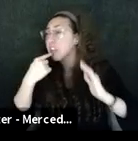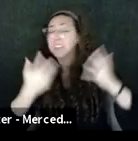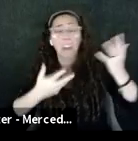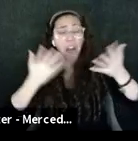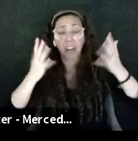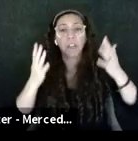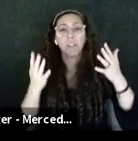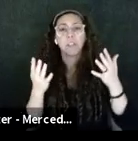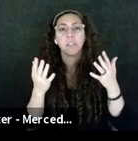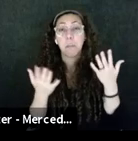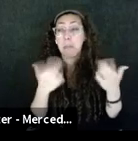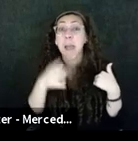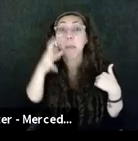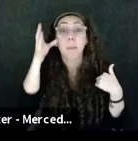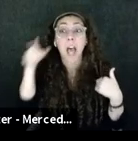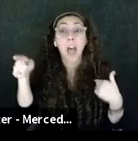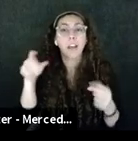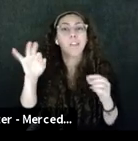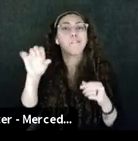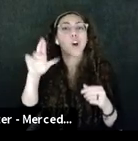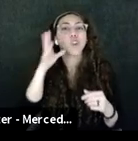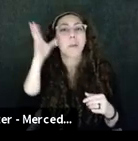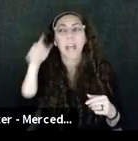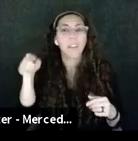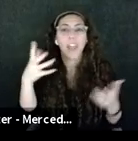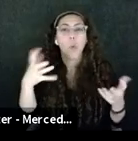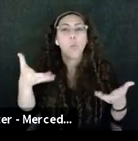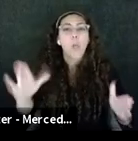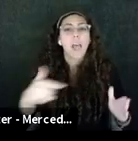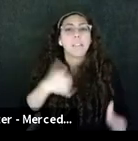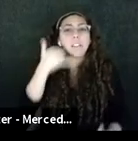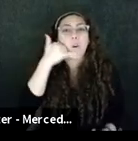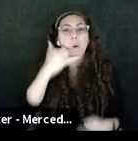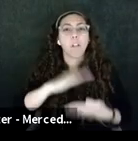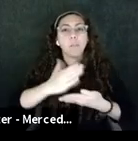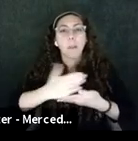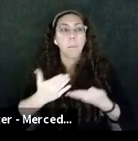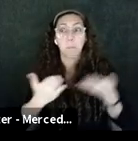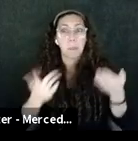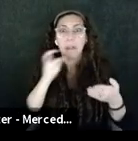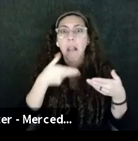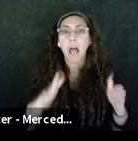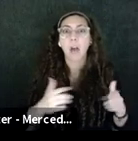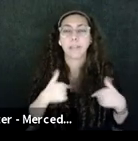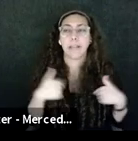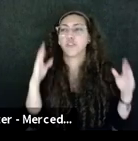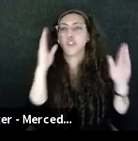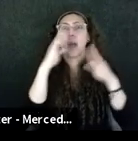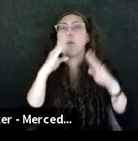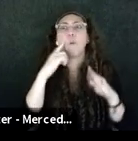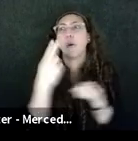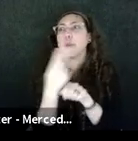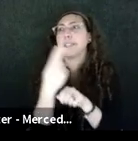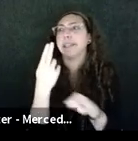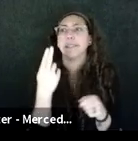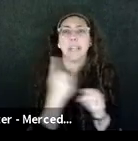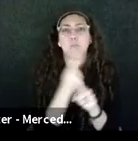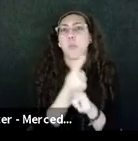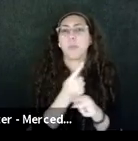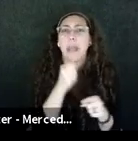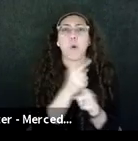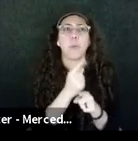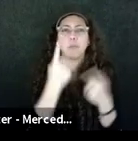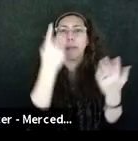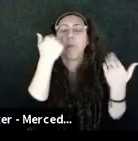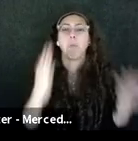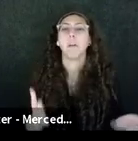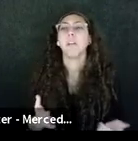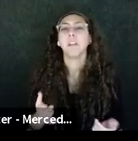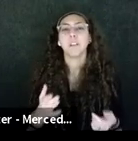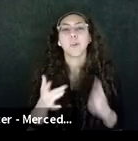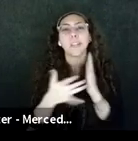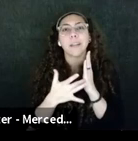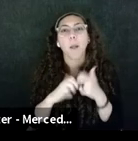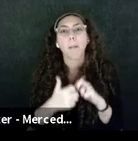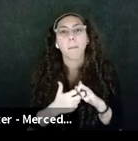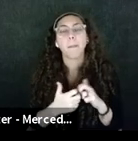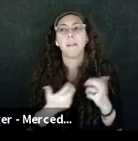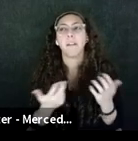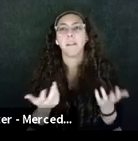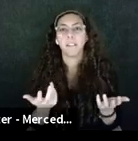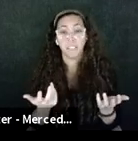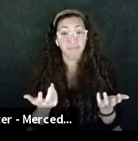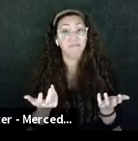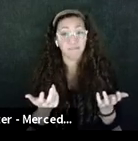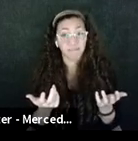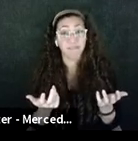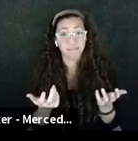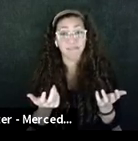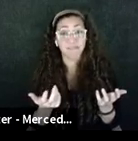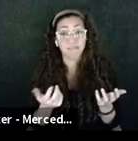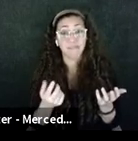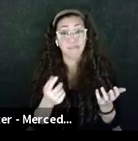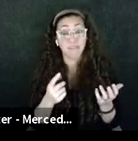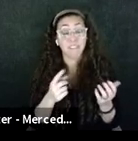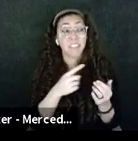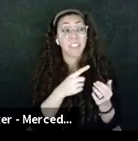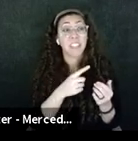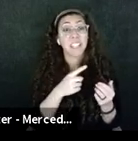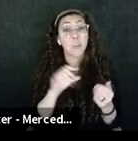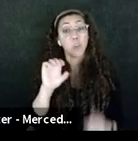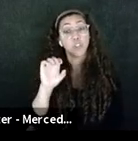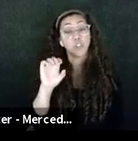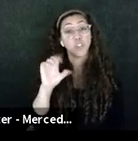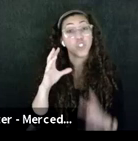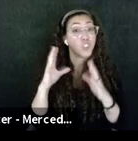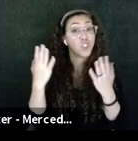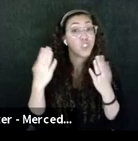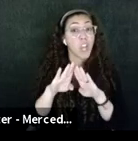Jason Williams: Maybe my foster parent won't leave. Let me have a cell phone or a laptop, because I got in trouble for using it in appropriately or whatever. And so there's all these technology challenges and literally when the shutdown first started families had this stuff visiting with their kids.